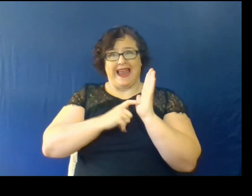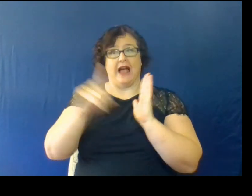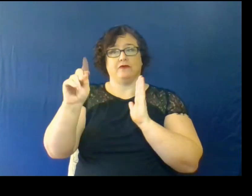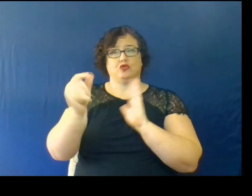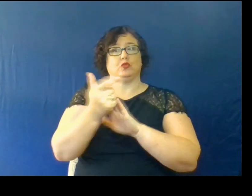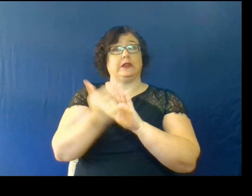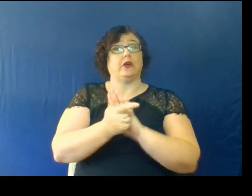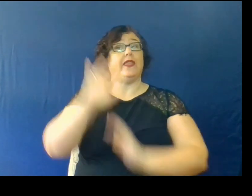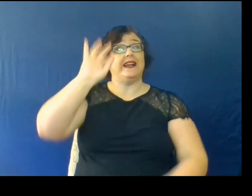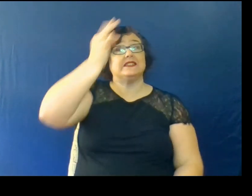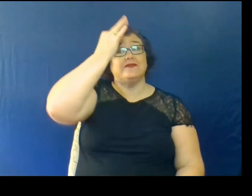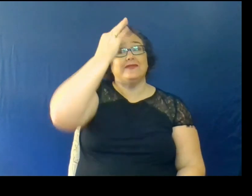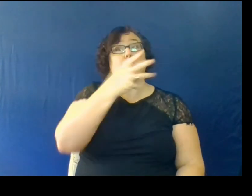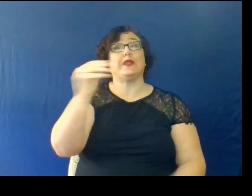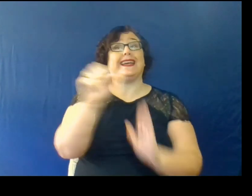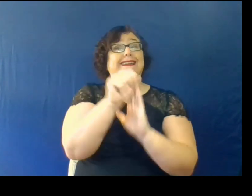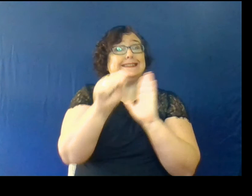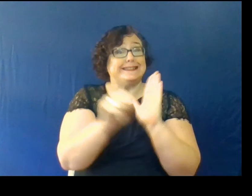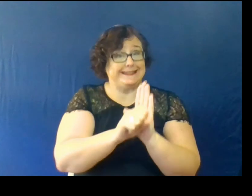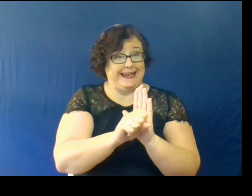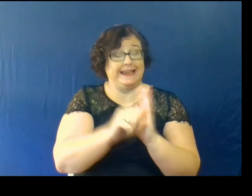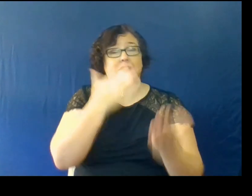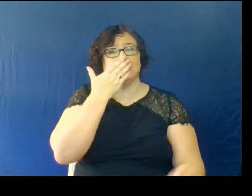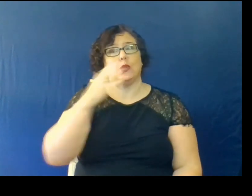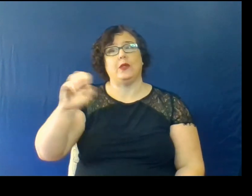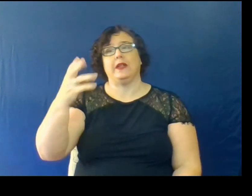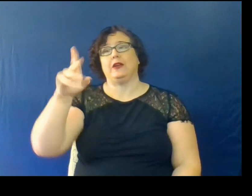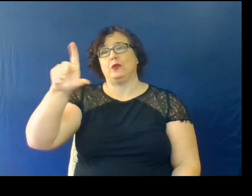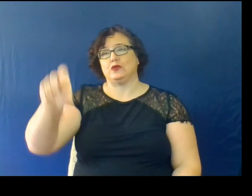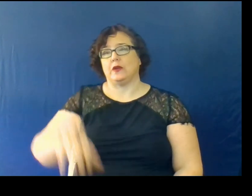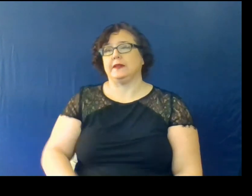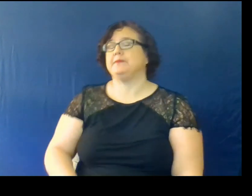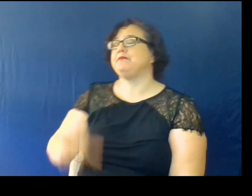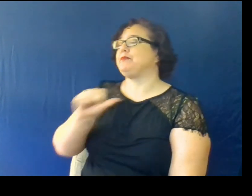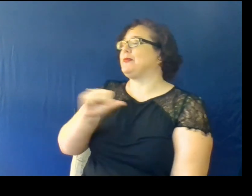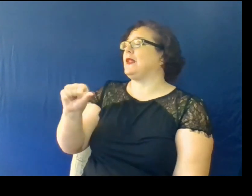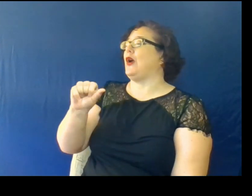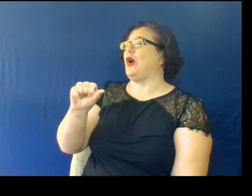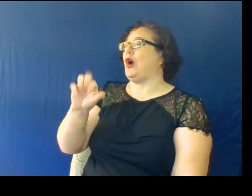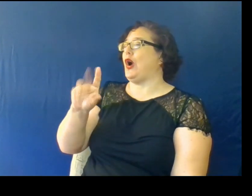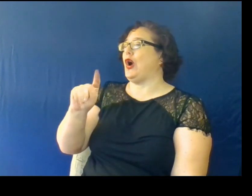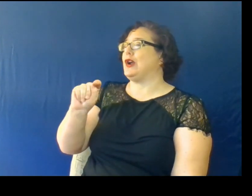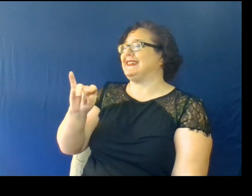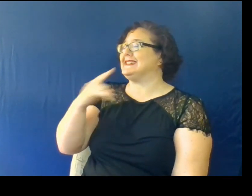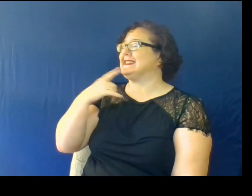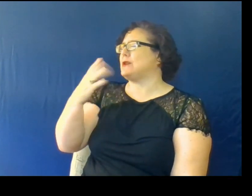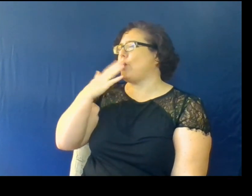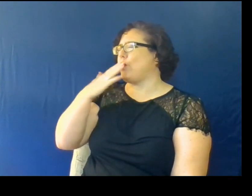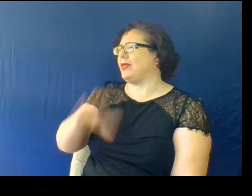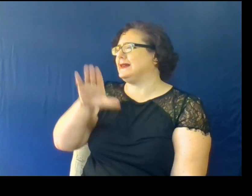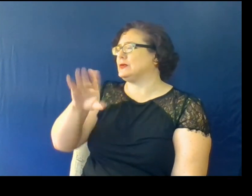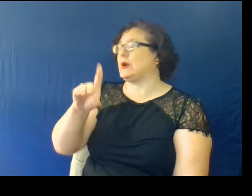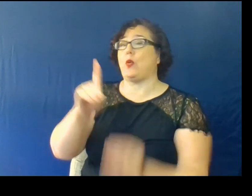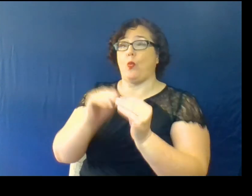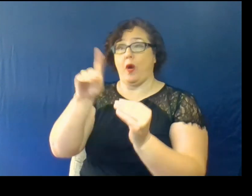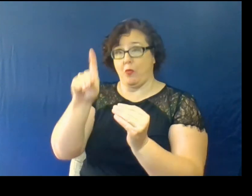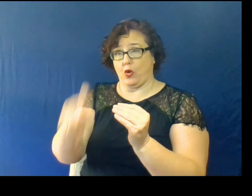you Charlie for I like that. That's great. So I have one more question here from Danny Hoover. The